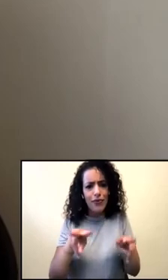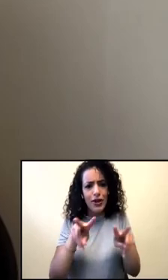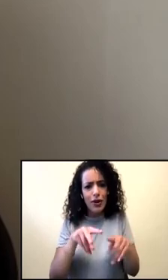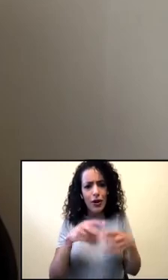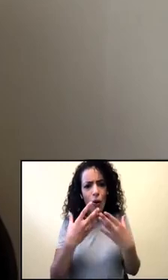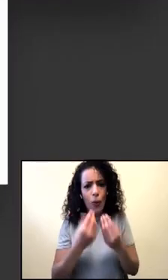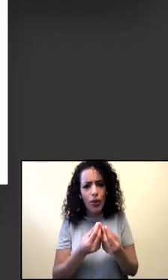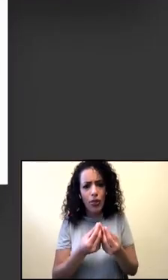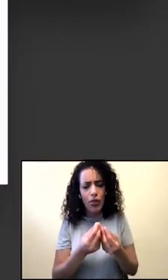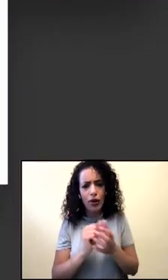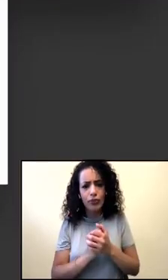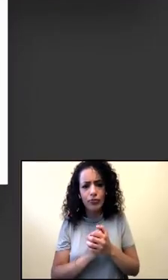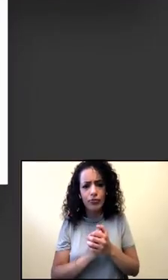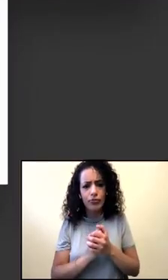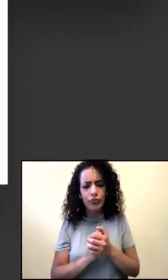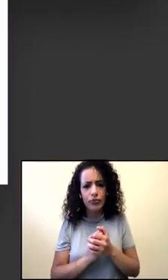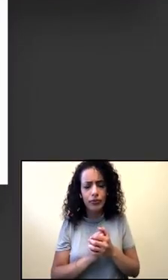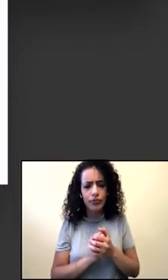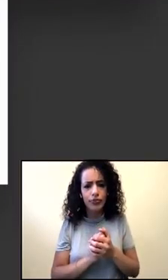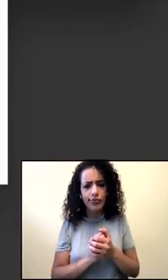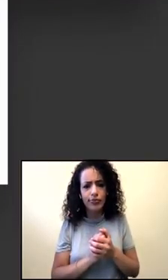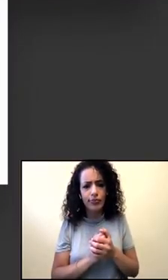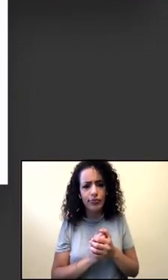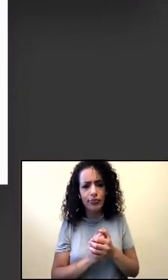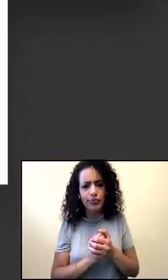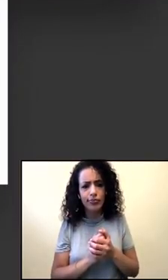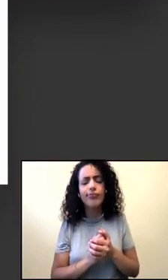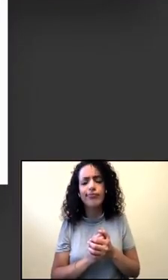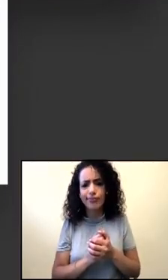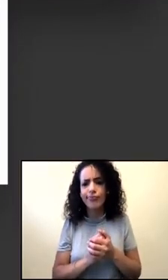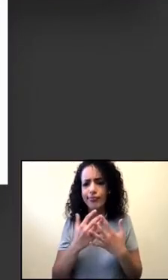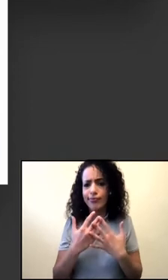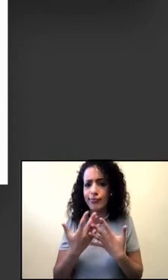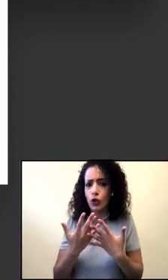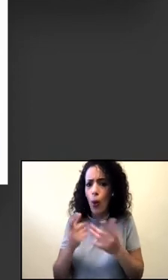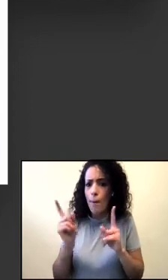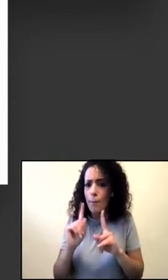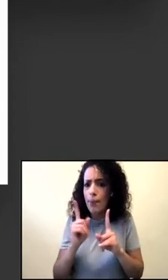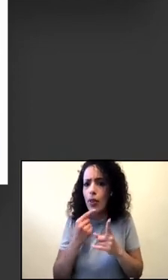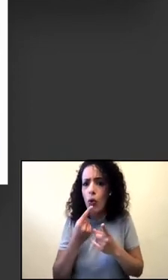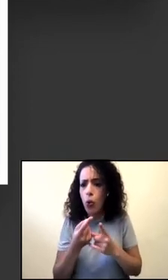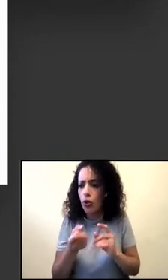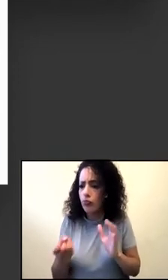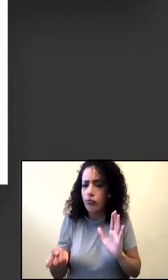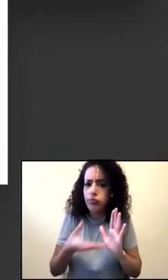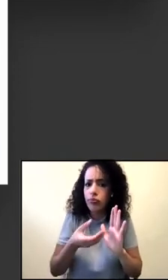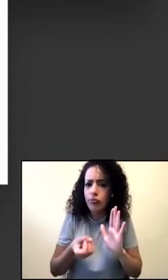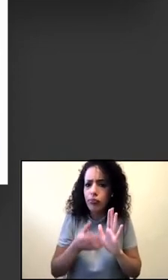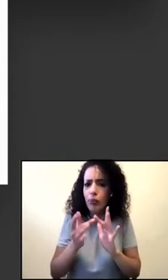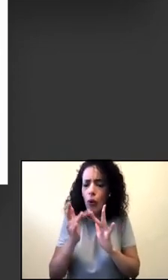responses been, from people who have shared on the archive on the website? Yeah I mean,